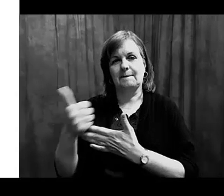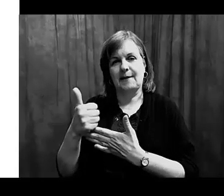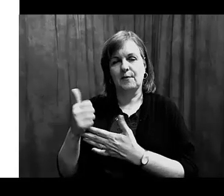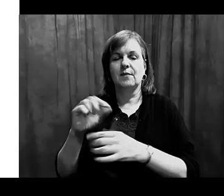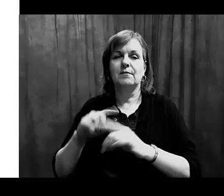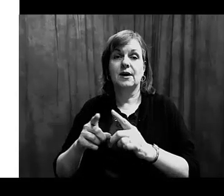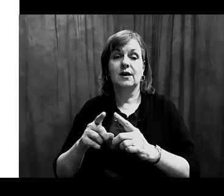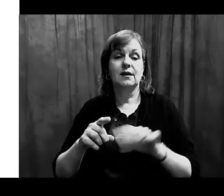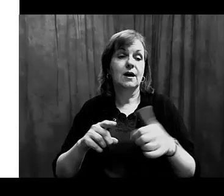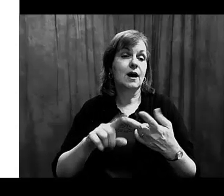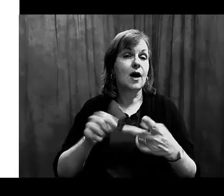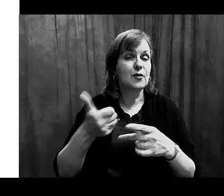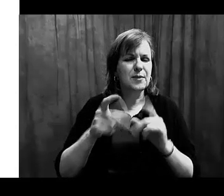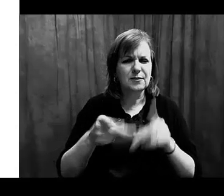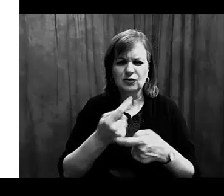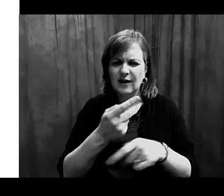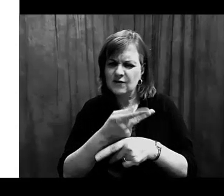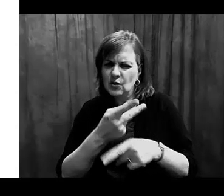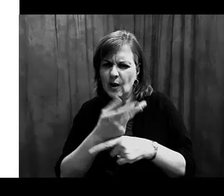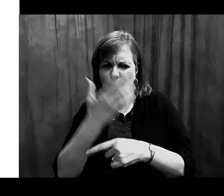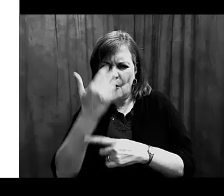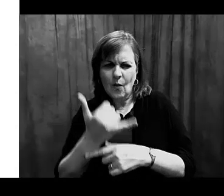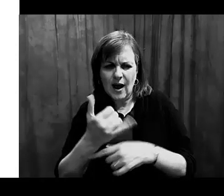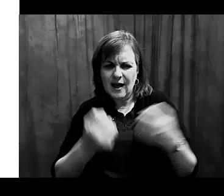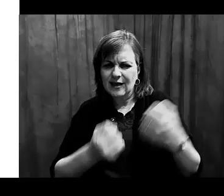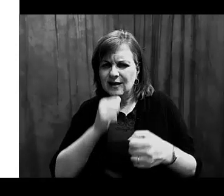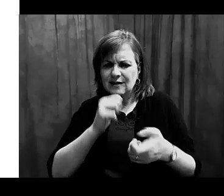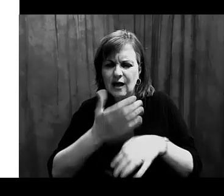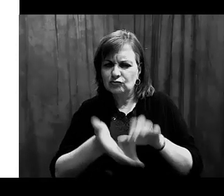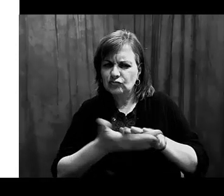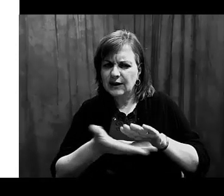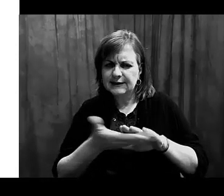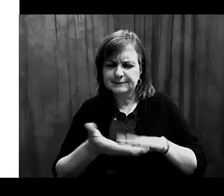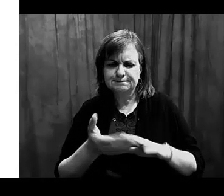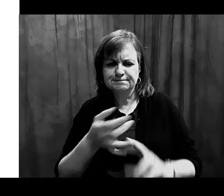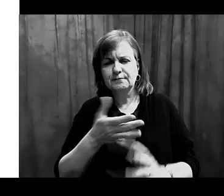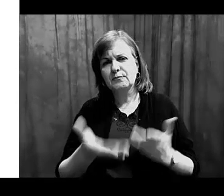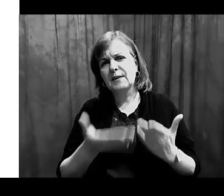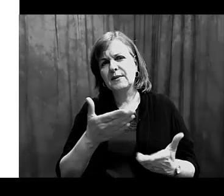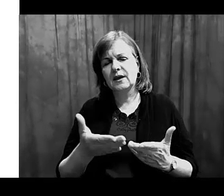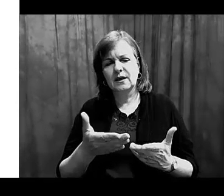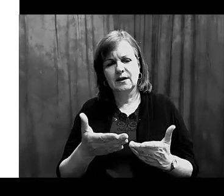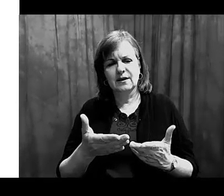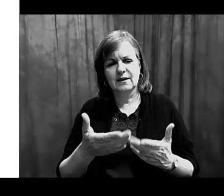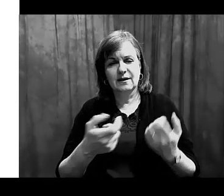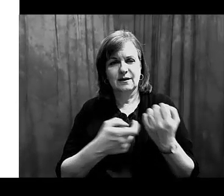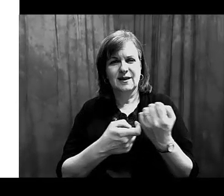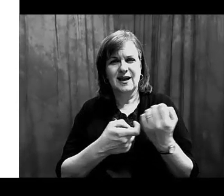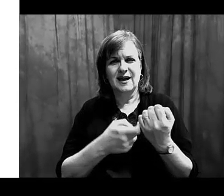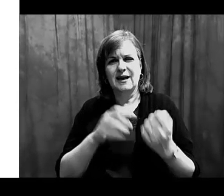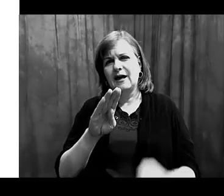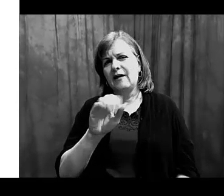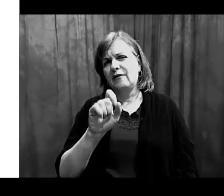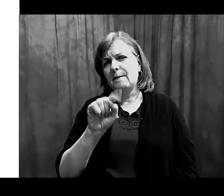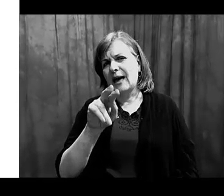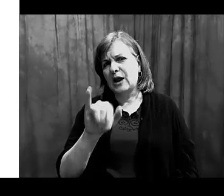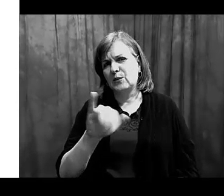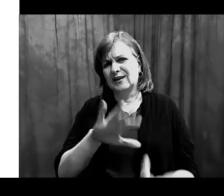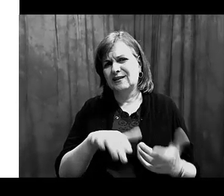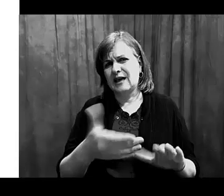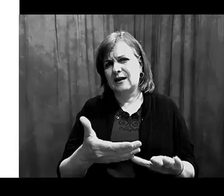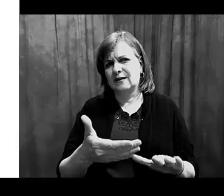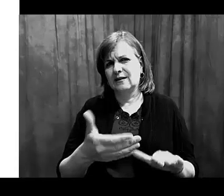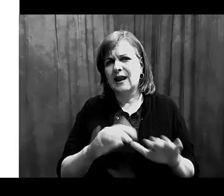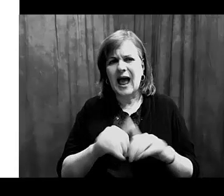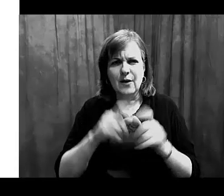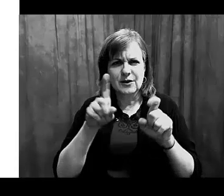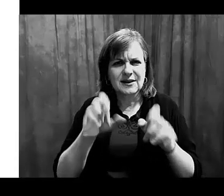but the rest of you that are trying to figure this out so you can get to class on time -- maybe the batteries dead!